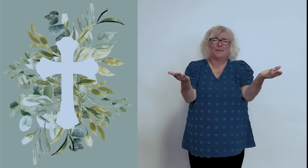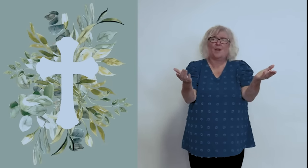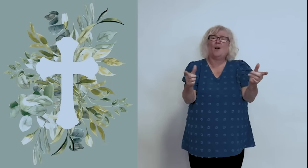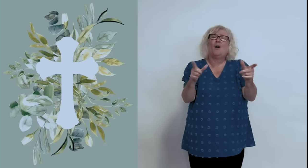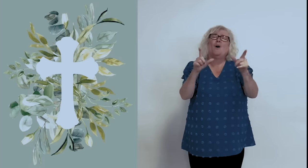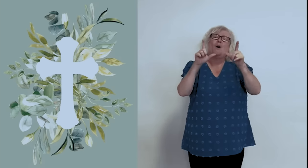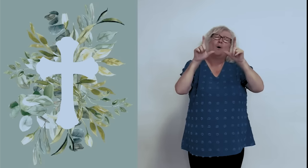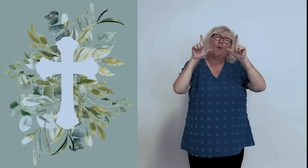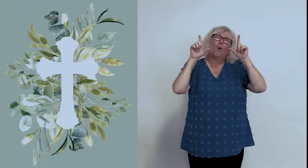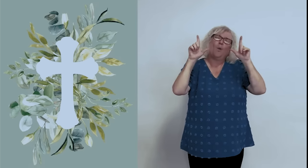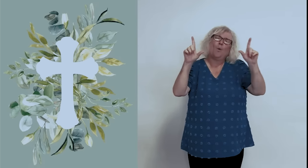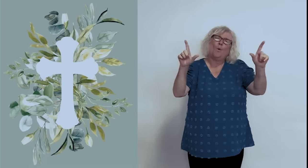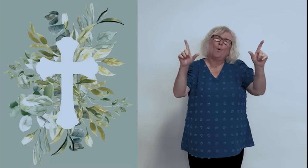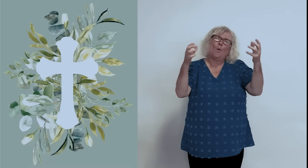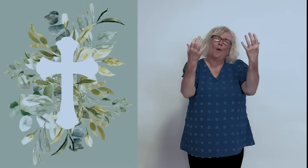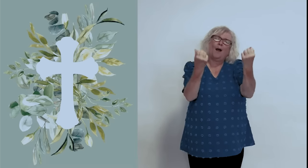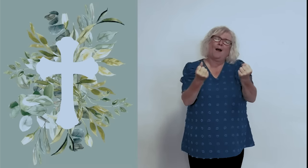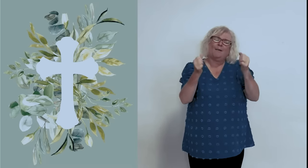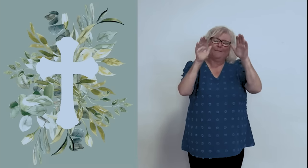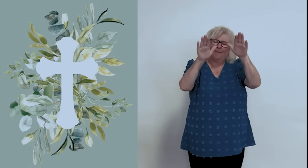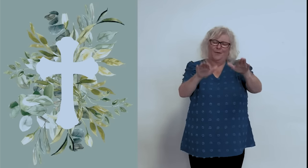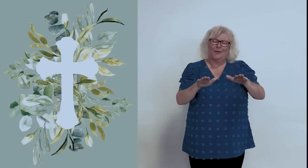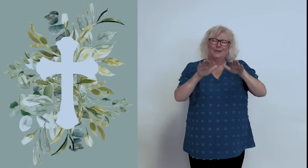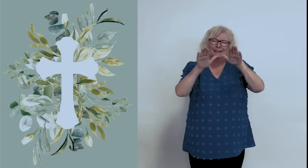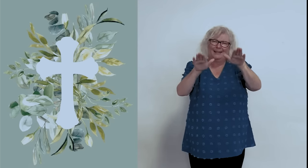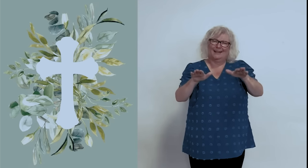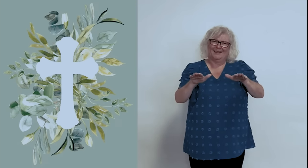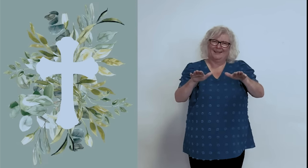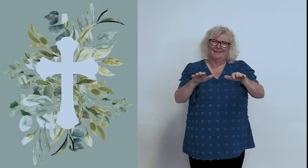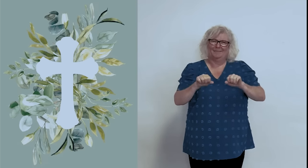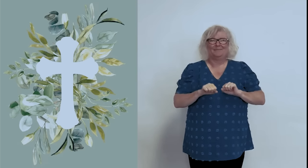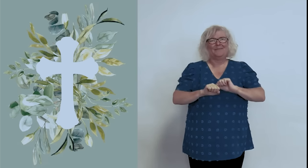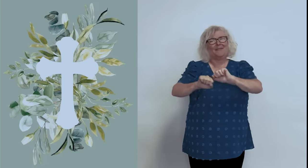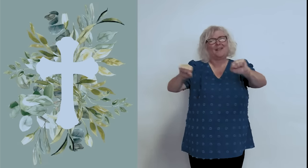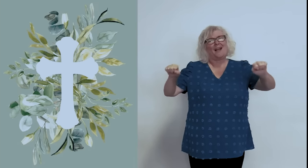Lord, in your mercy, receive our prayer.